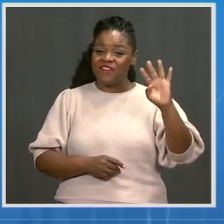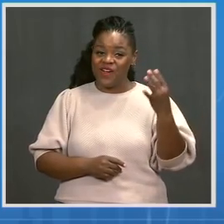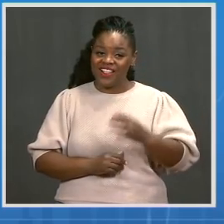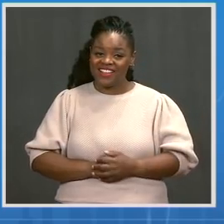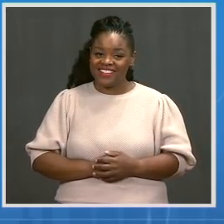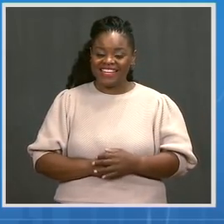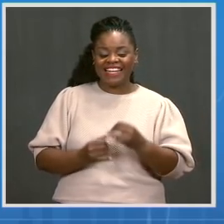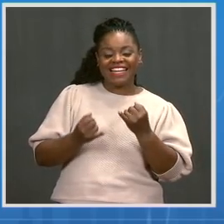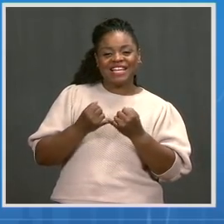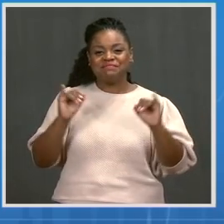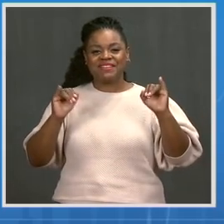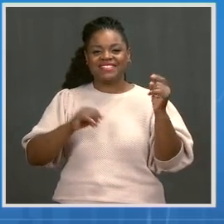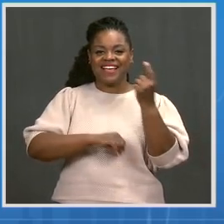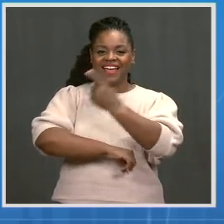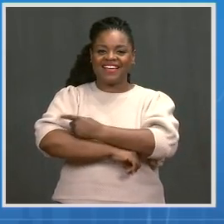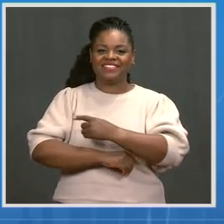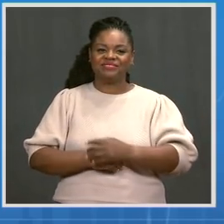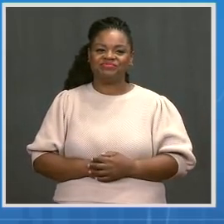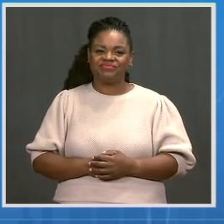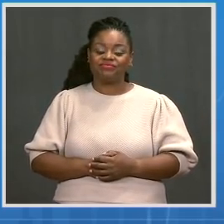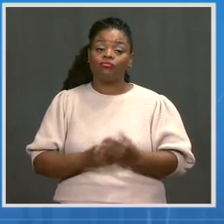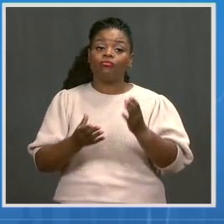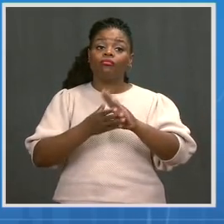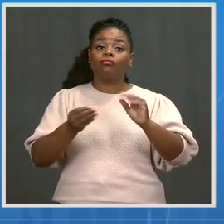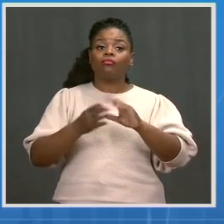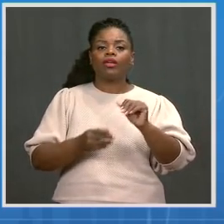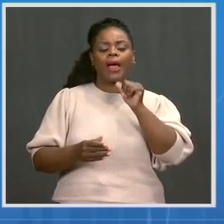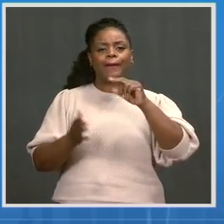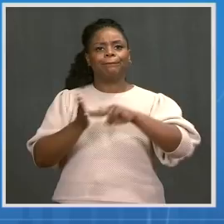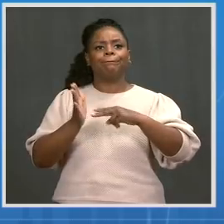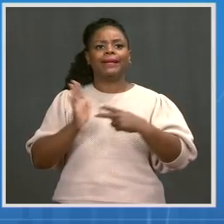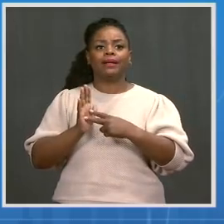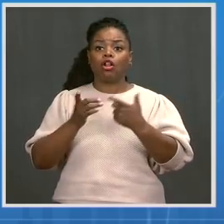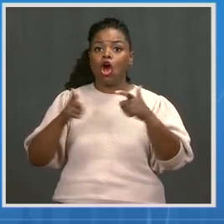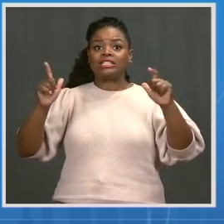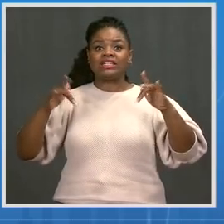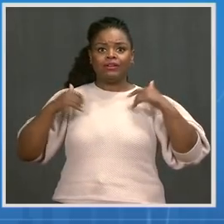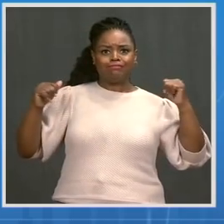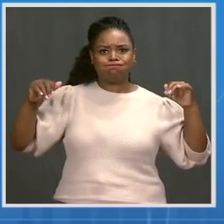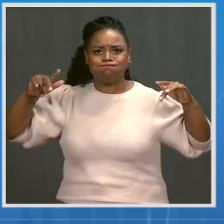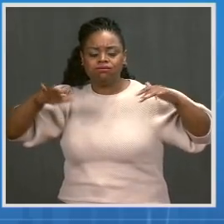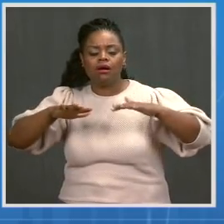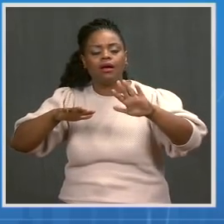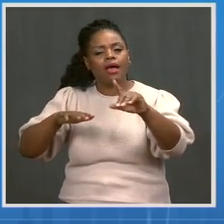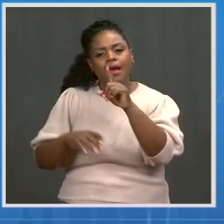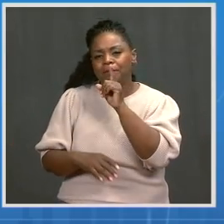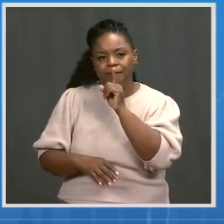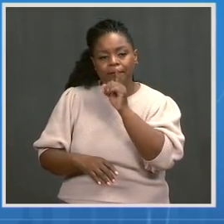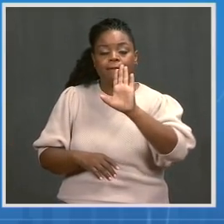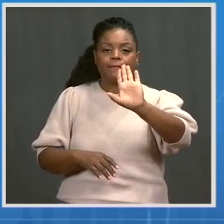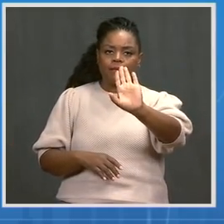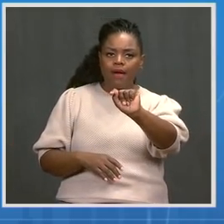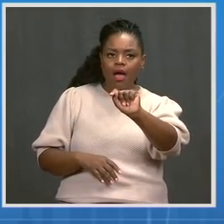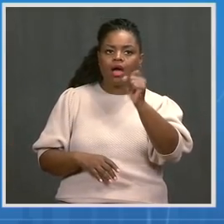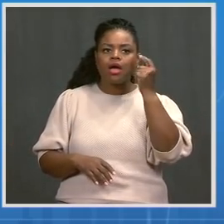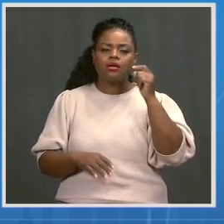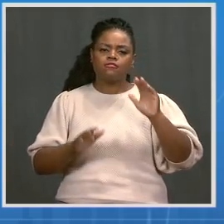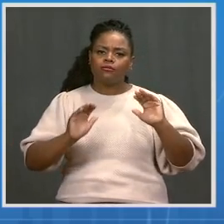He said that this would not mean large events with lots of people together, but rather with small groups of close friends and family.